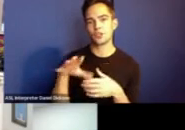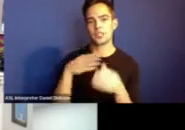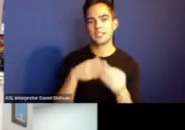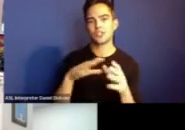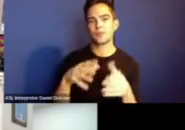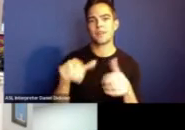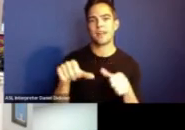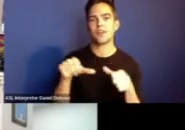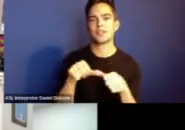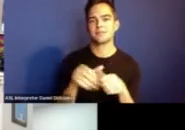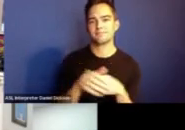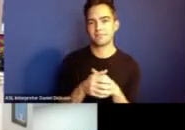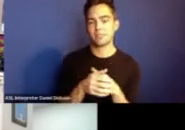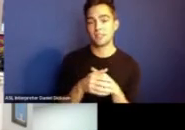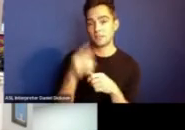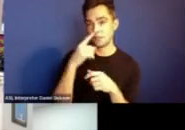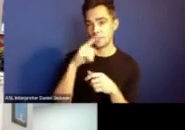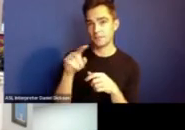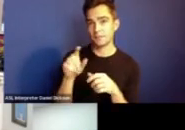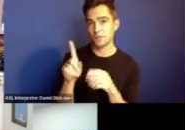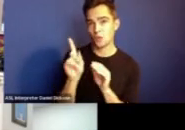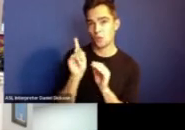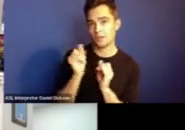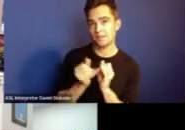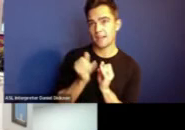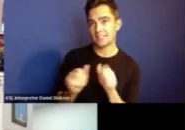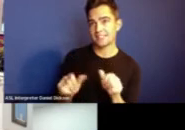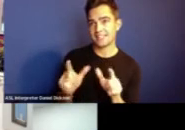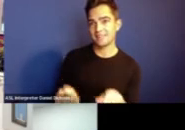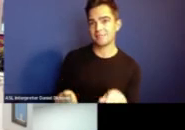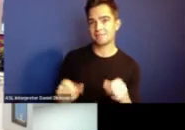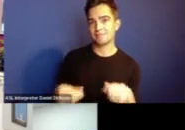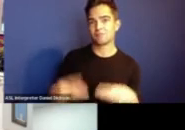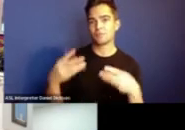And if we could just pull up one final slide, we'd love to hear what everyone thought of this